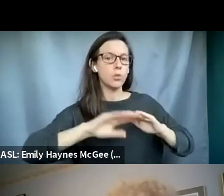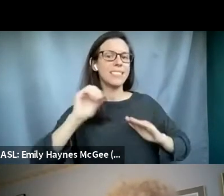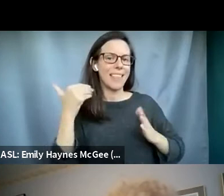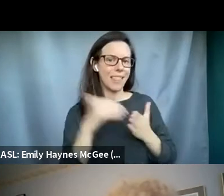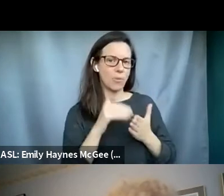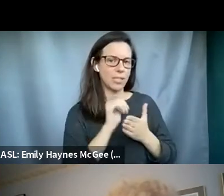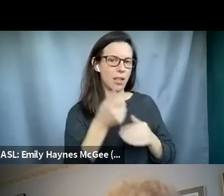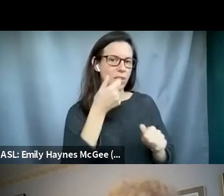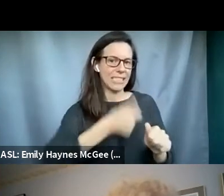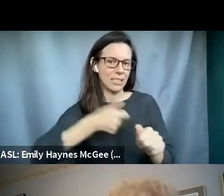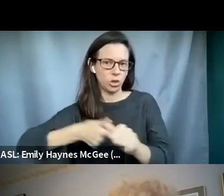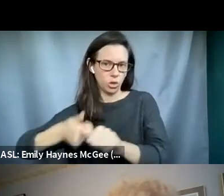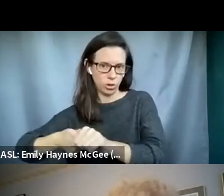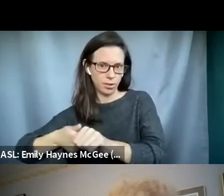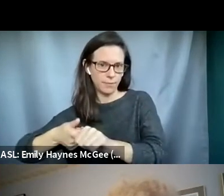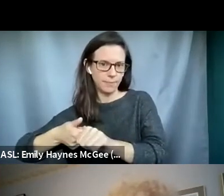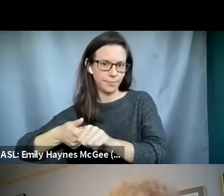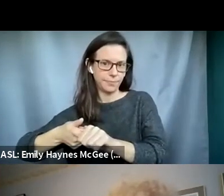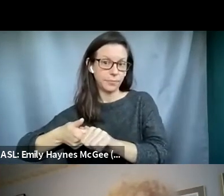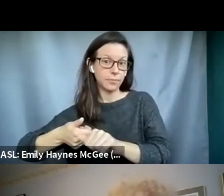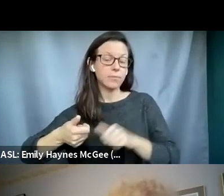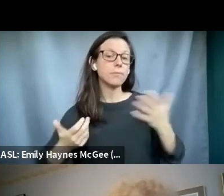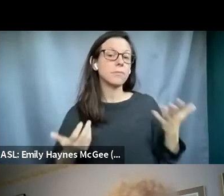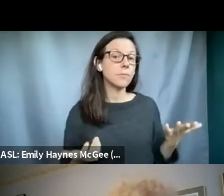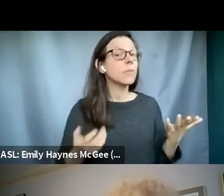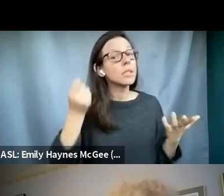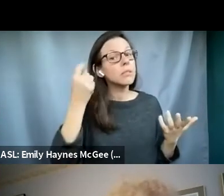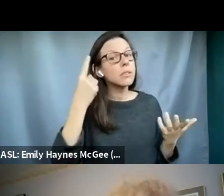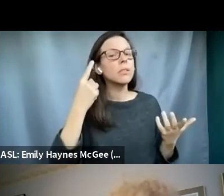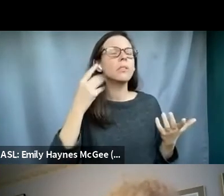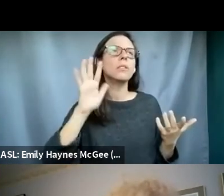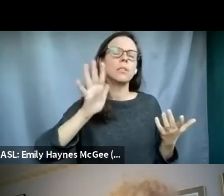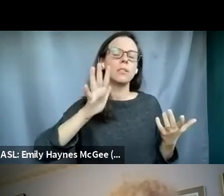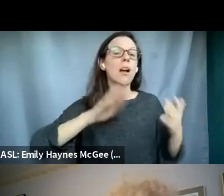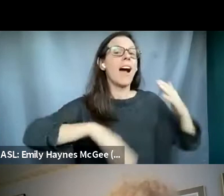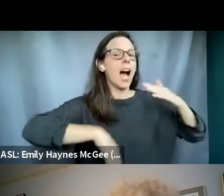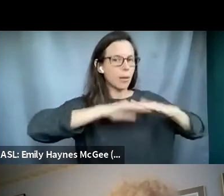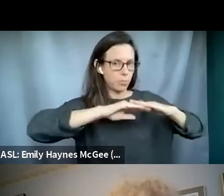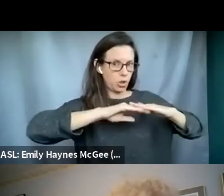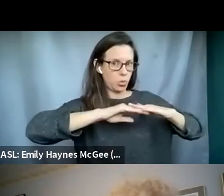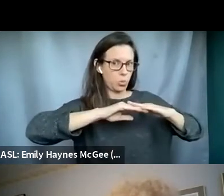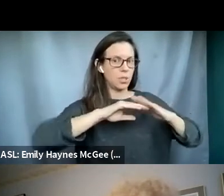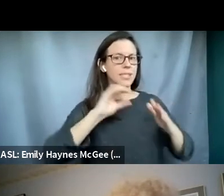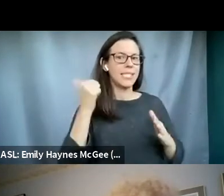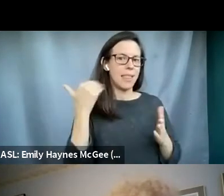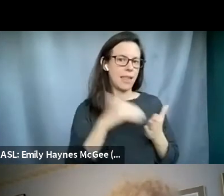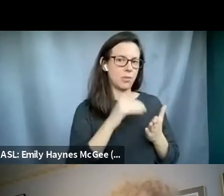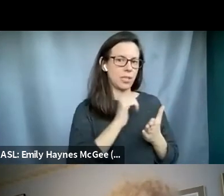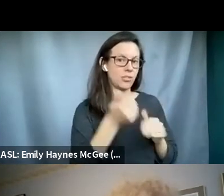So that doesn't necessarily mean every grant will get 10,000. Everybody may not ask for $10,000.